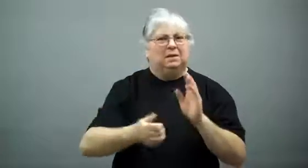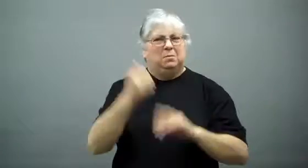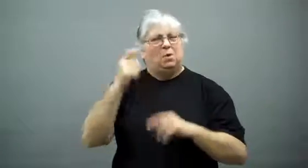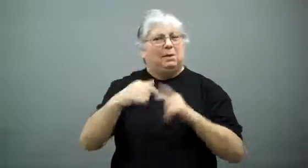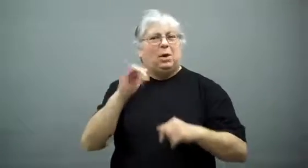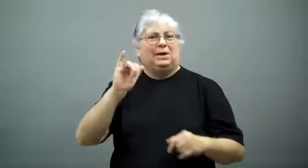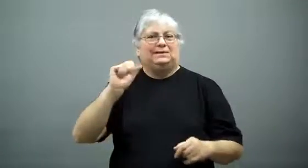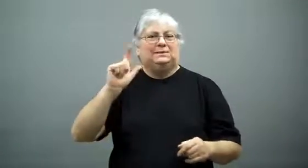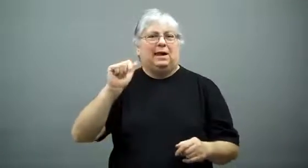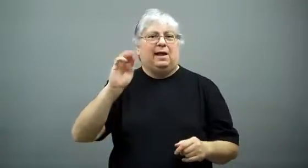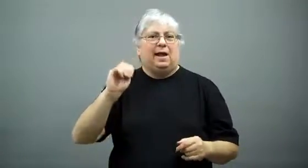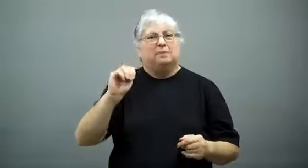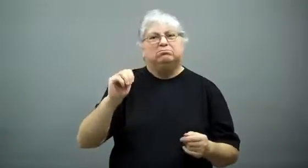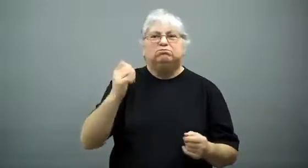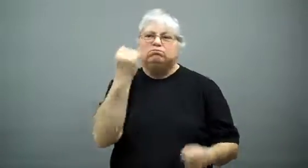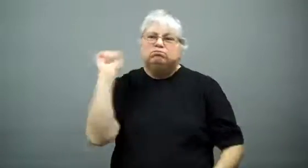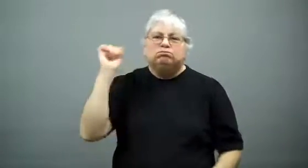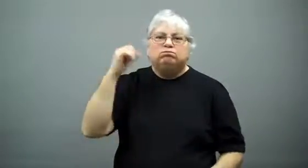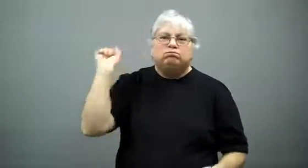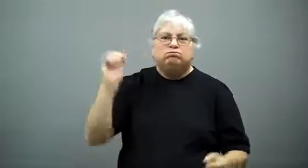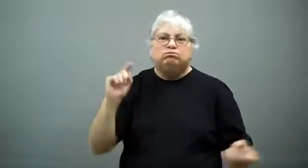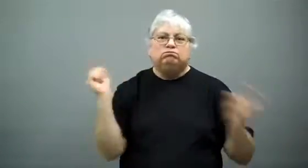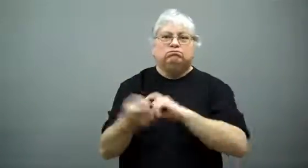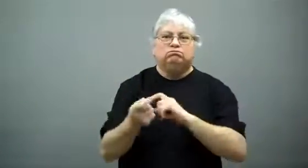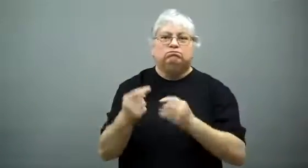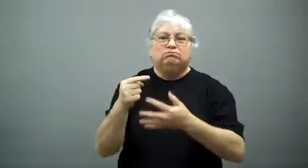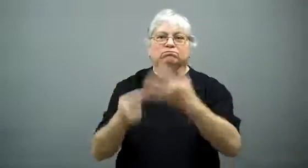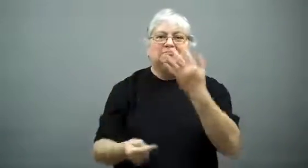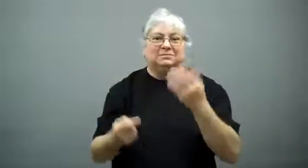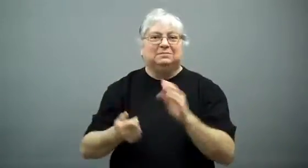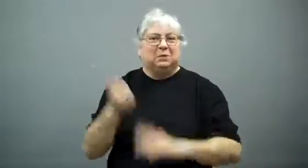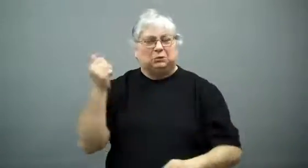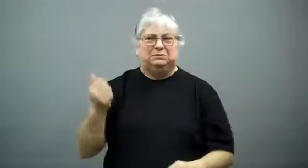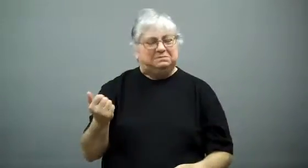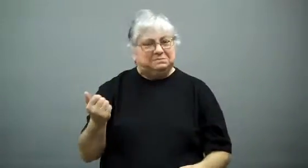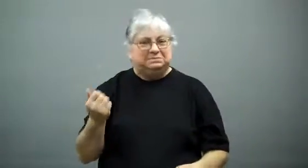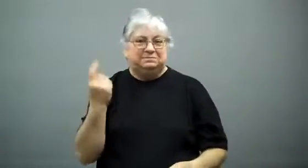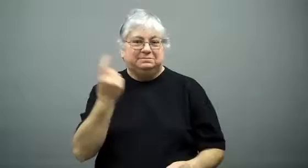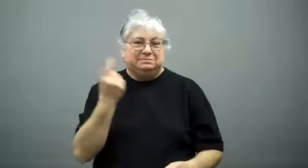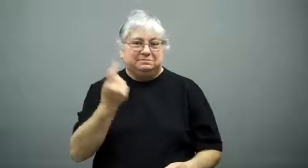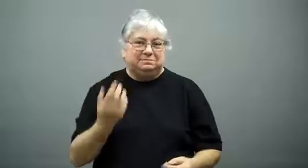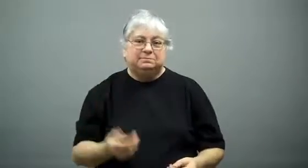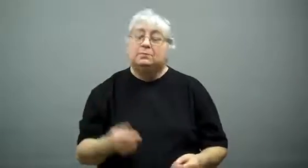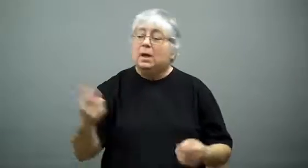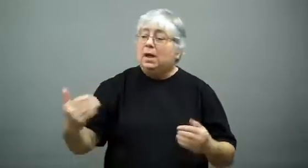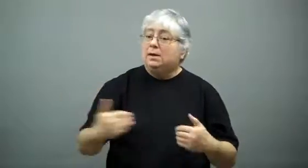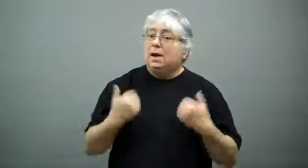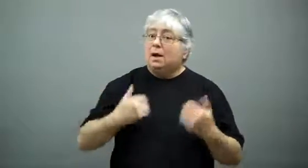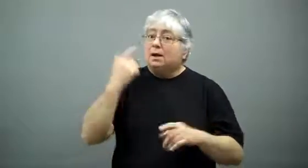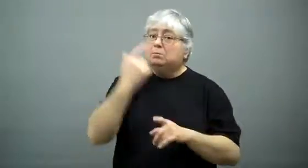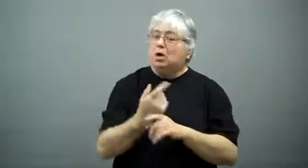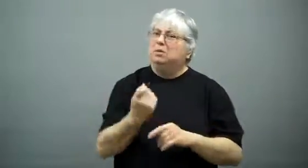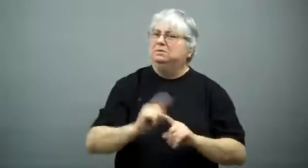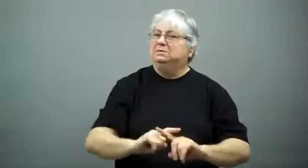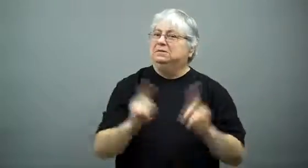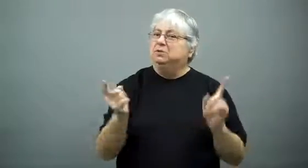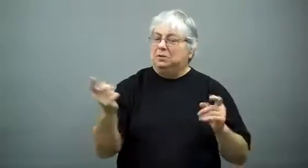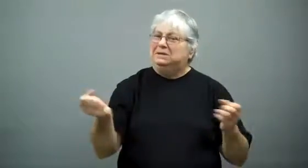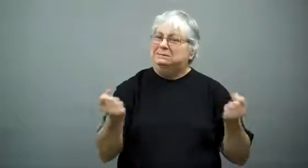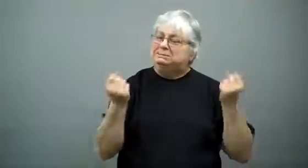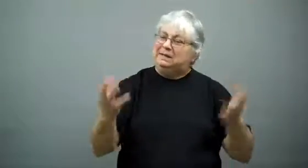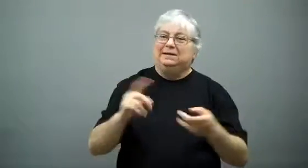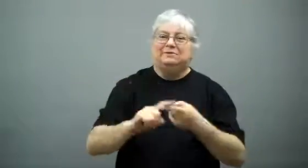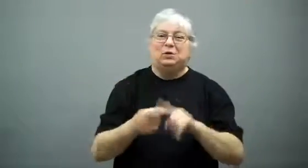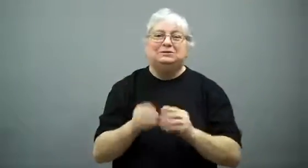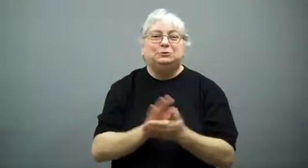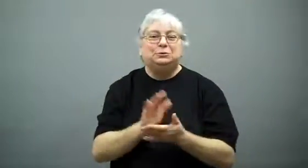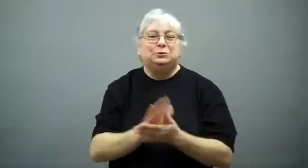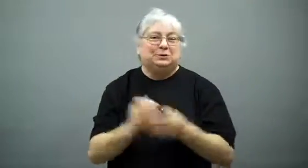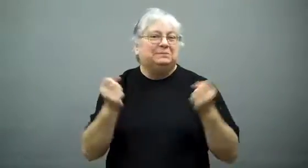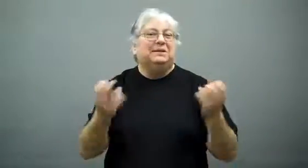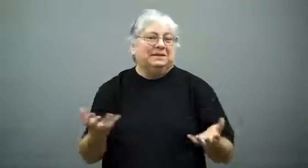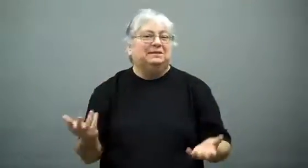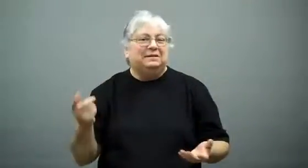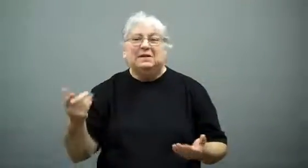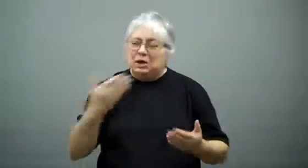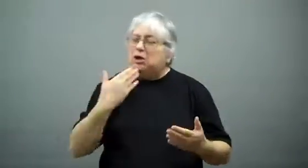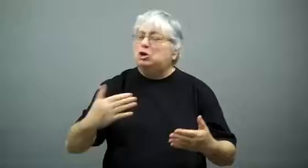mostly about radical Islam.